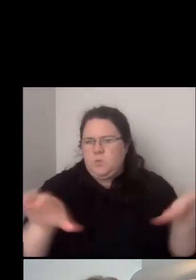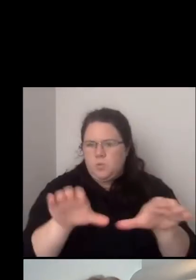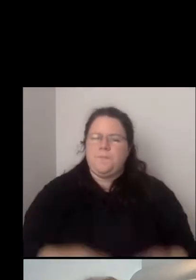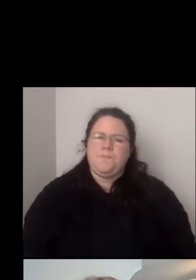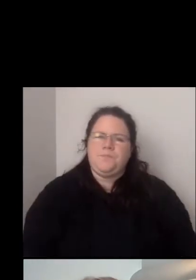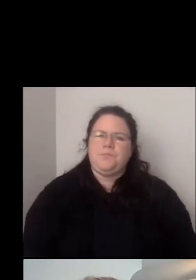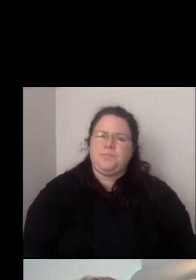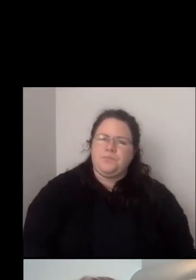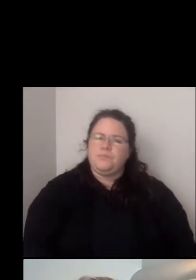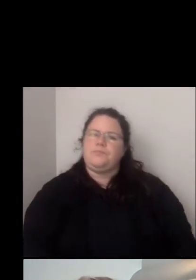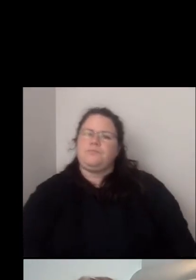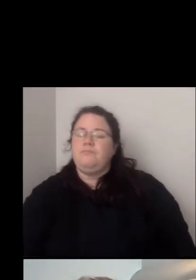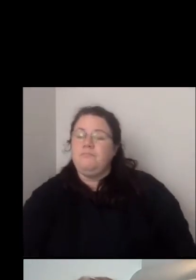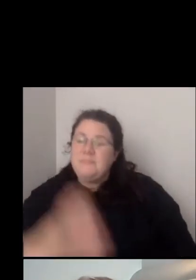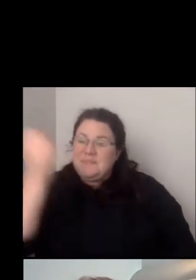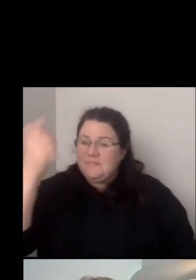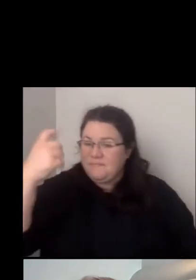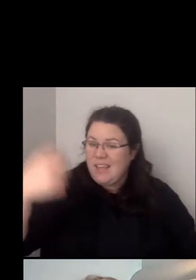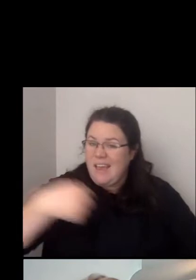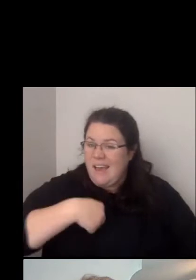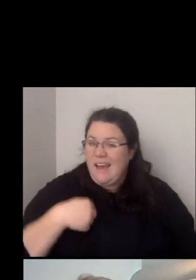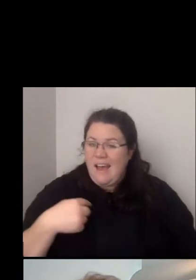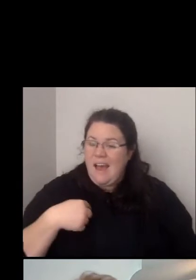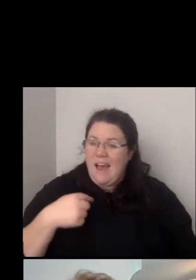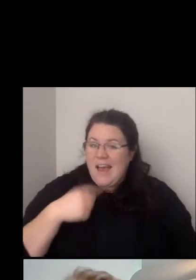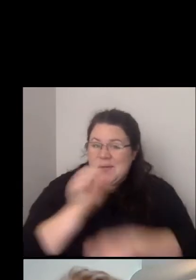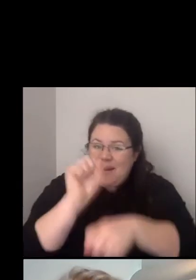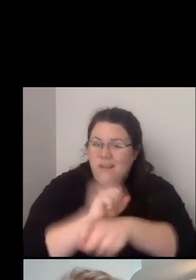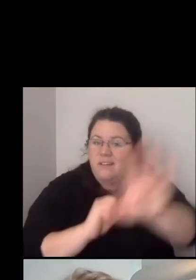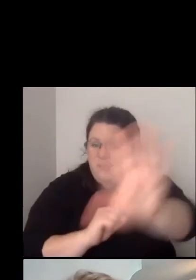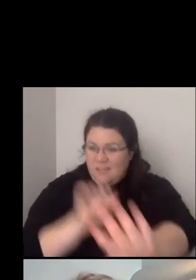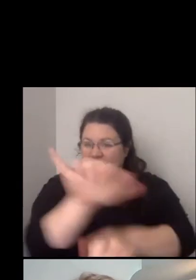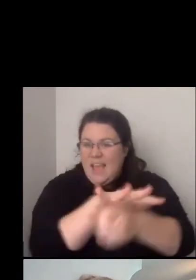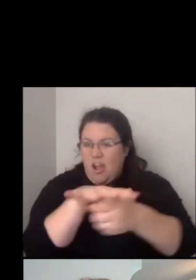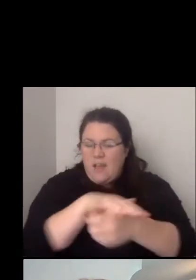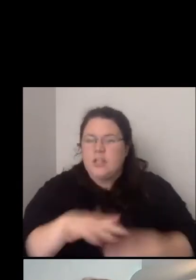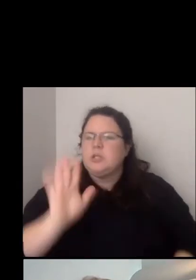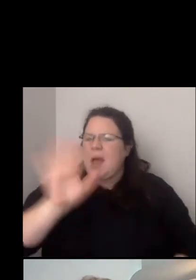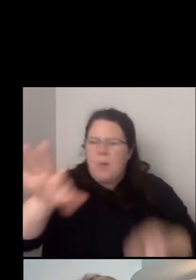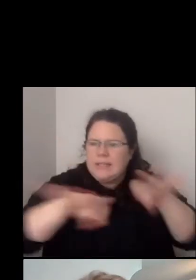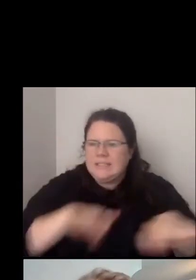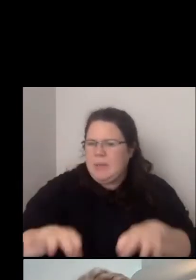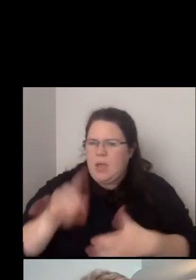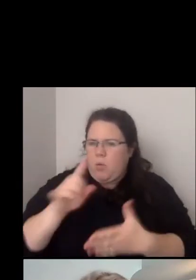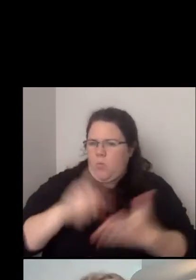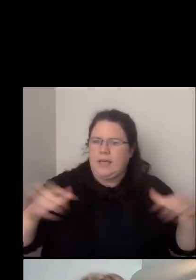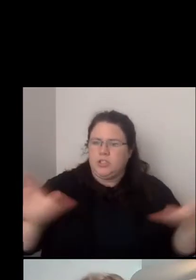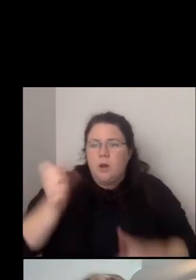So I am a Great Lakes archaeologist. So I'm going to start and give you a brief overview of this, because, you know, I love the upper Great Lakes.